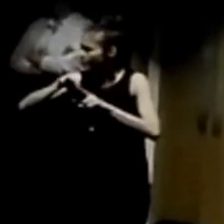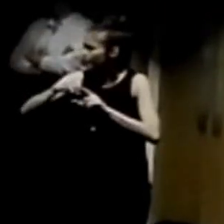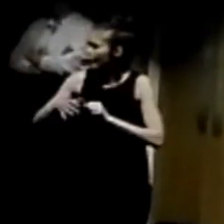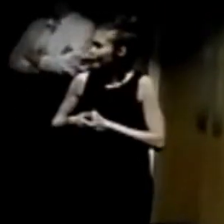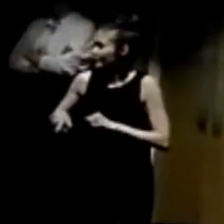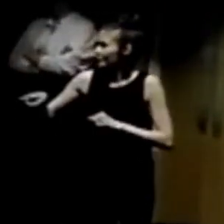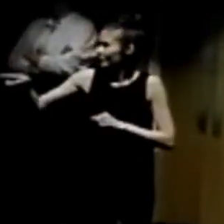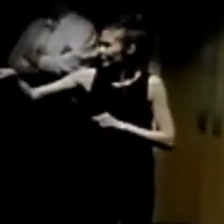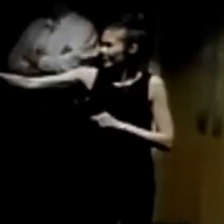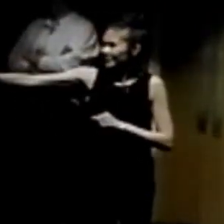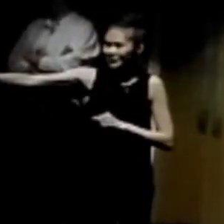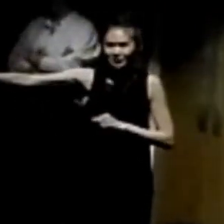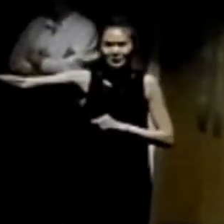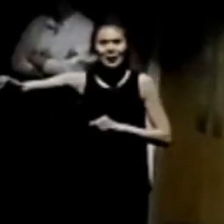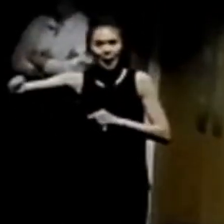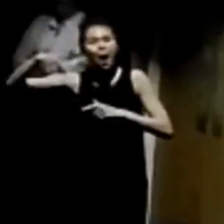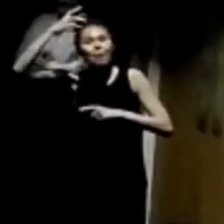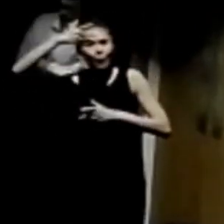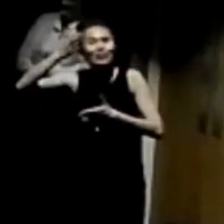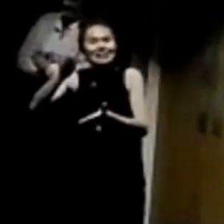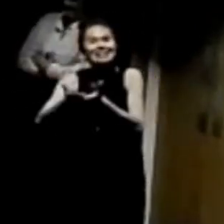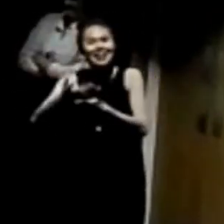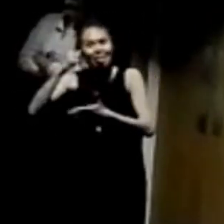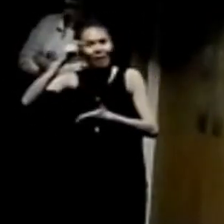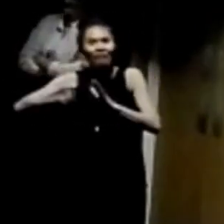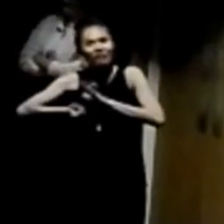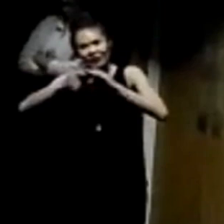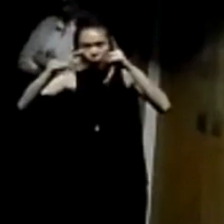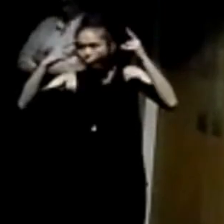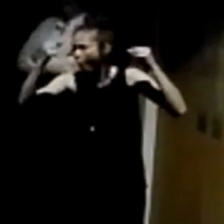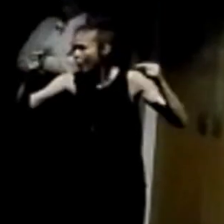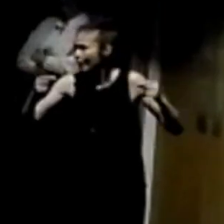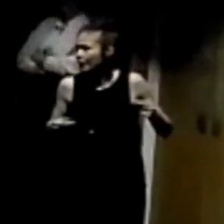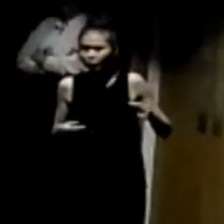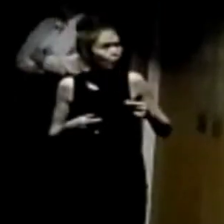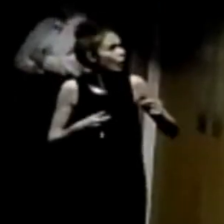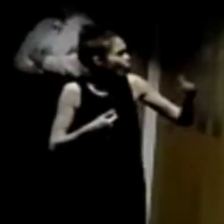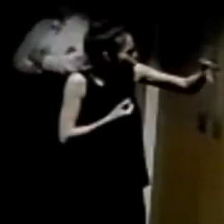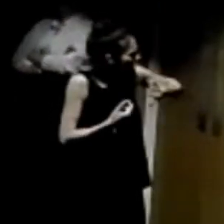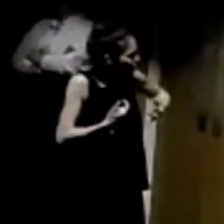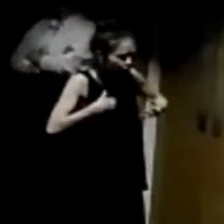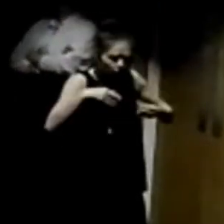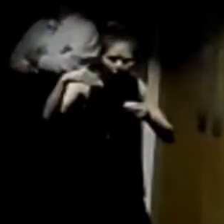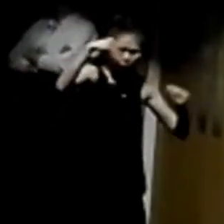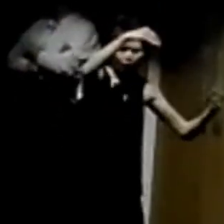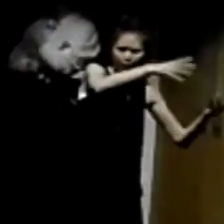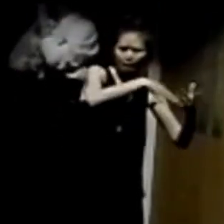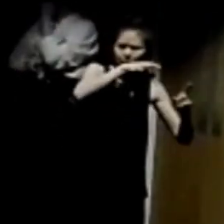Boris! He’s going, is he he asking me? Did he ask me?